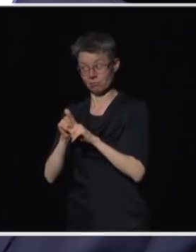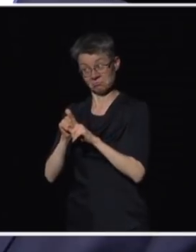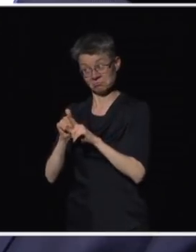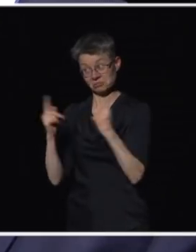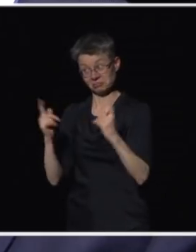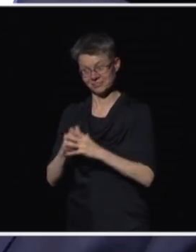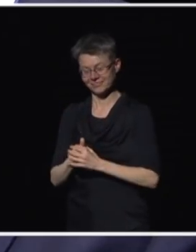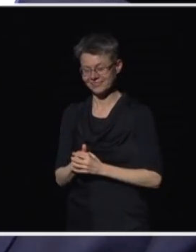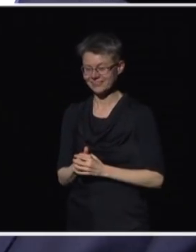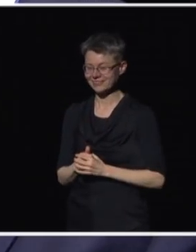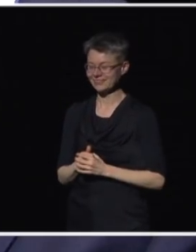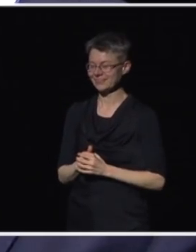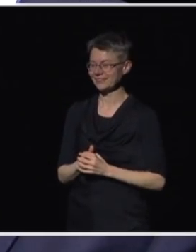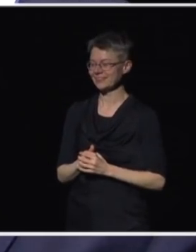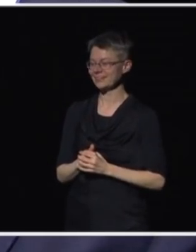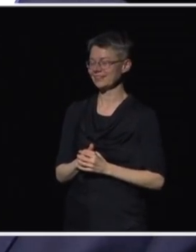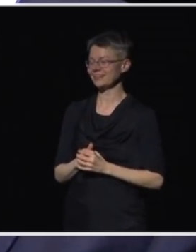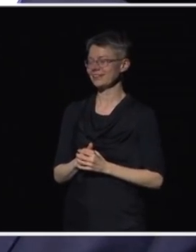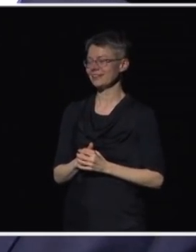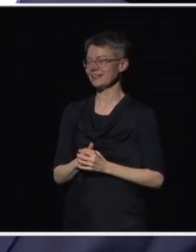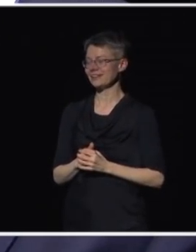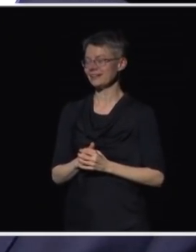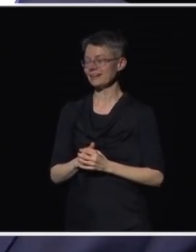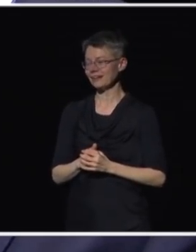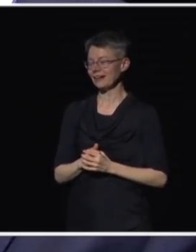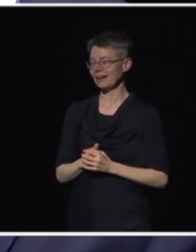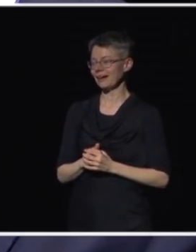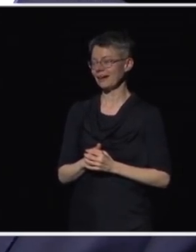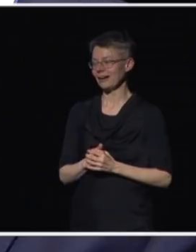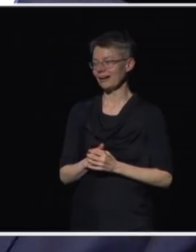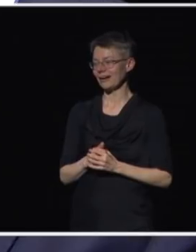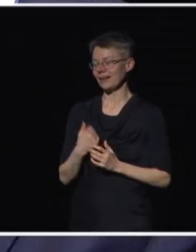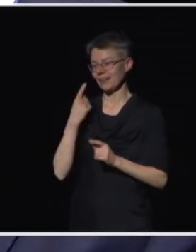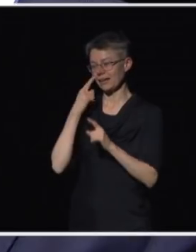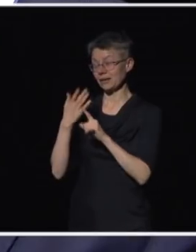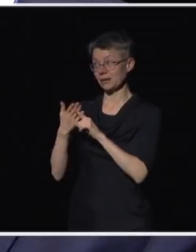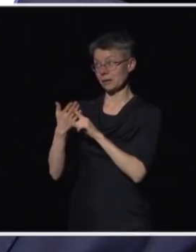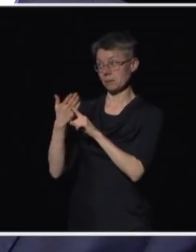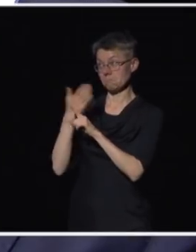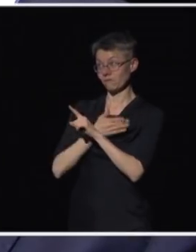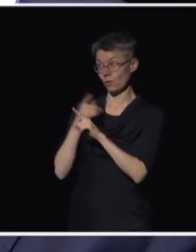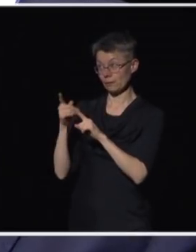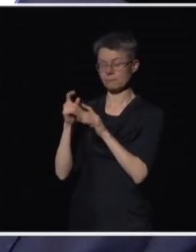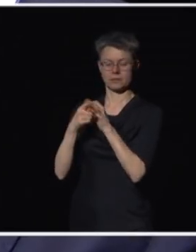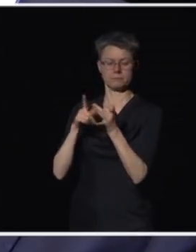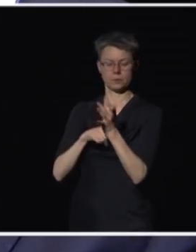And I think, like, with, I guess before him it would have been like Bill Clinton and it was always like this kind